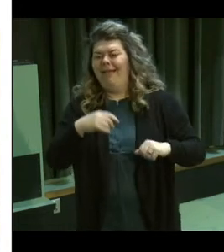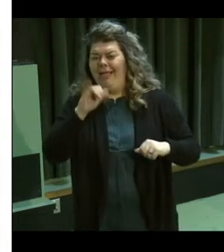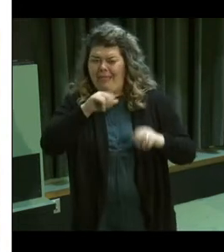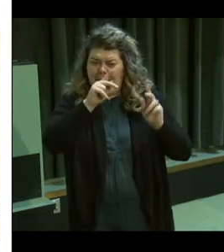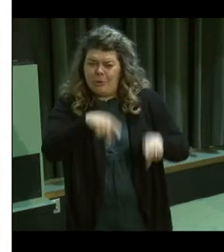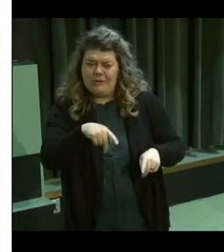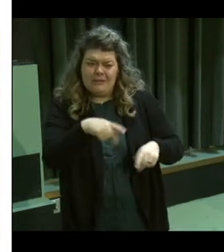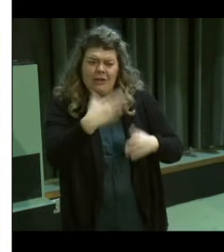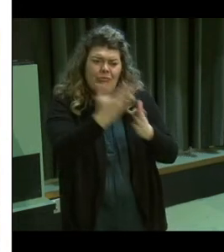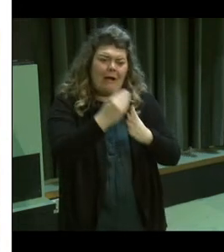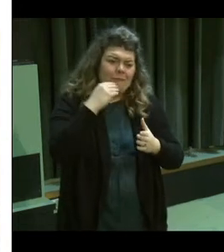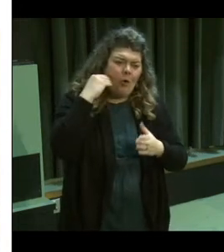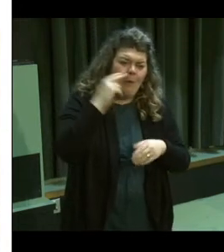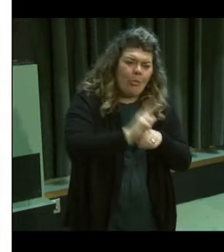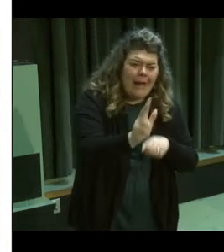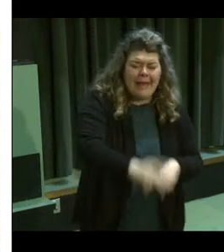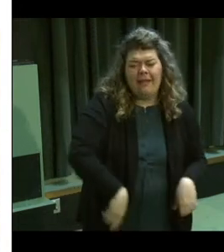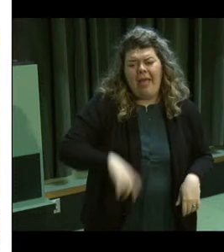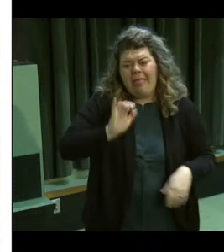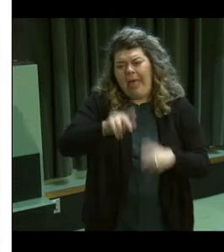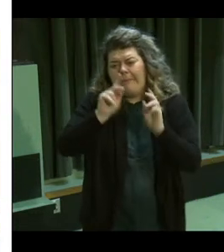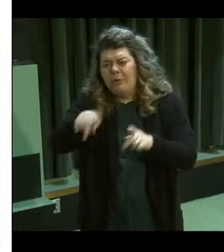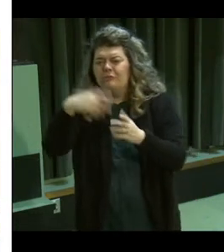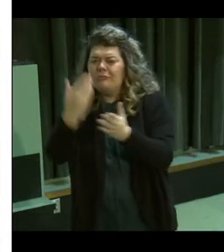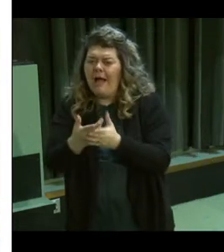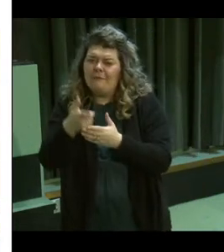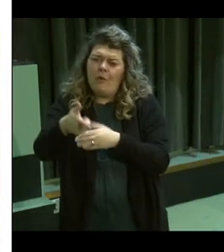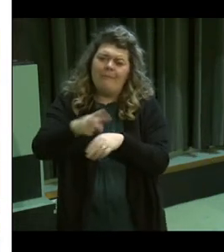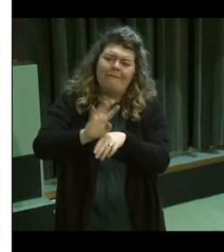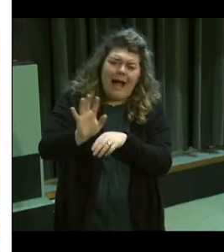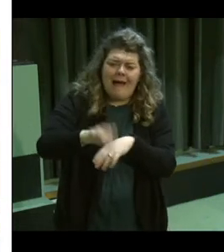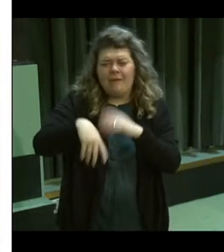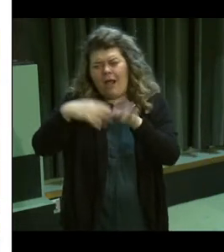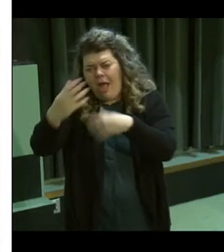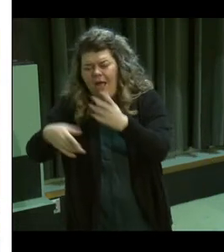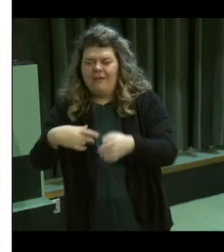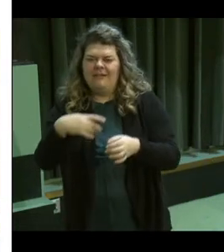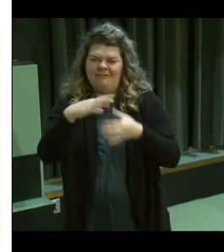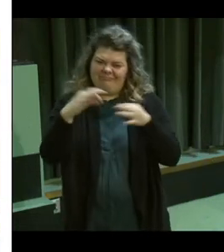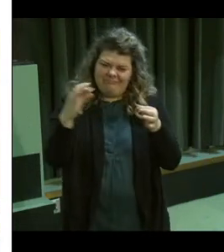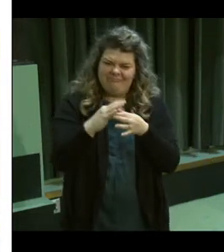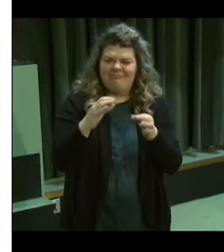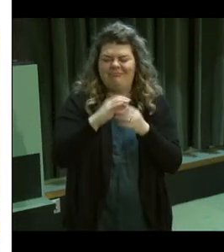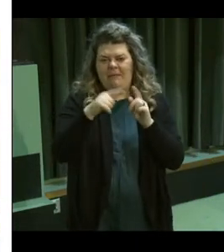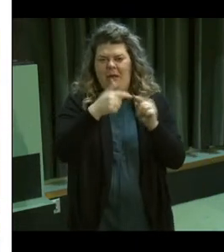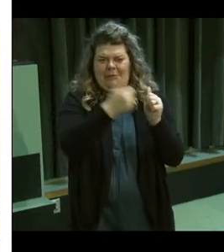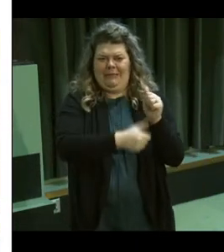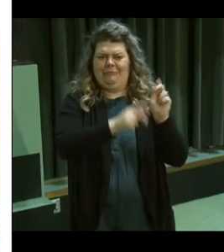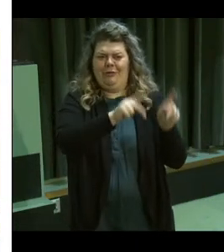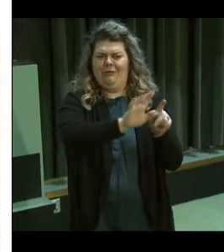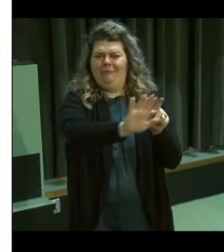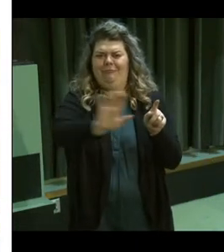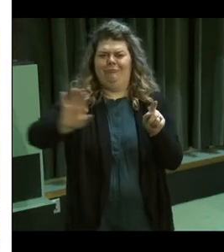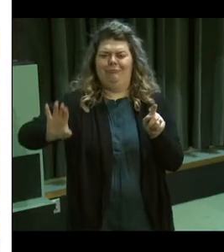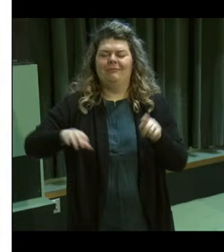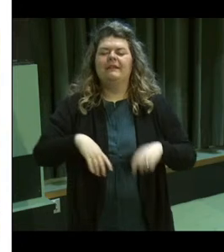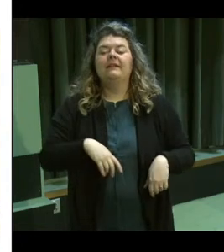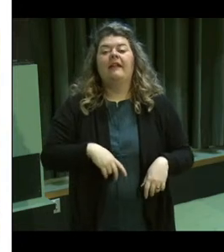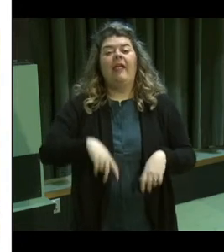my little like showing me around, telling me what this person gets home this time and this time. So he became my